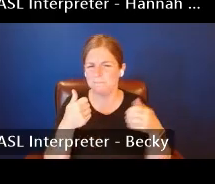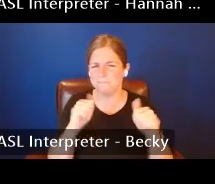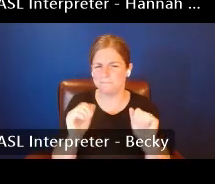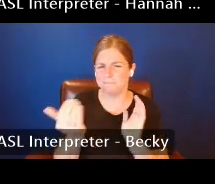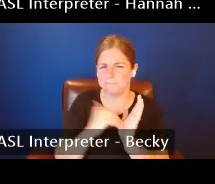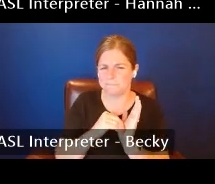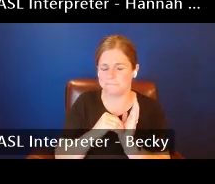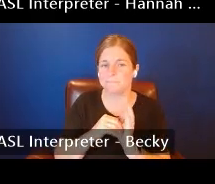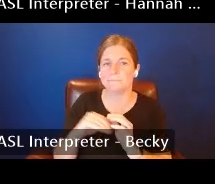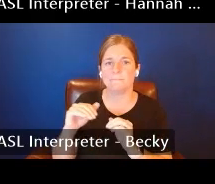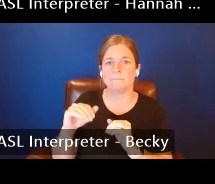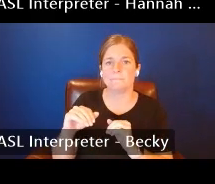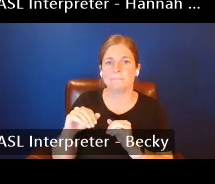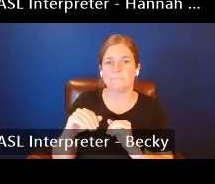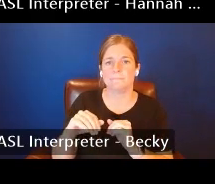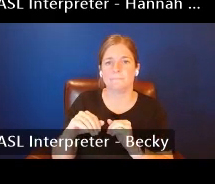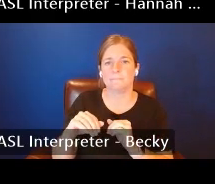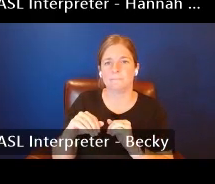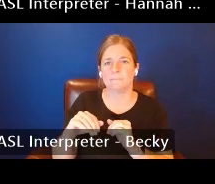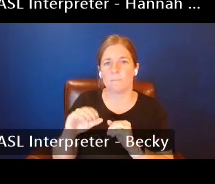Overview tab selected.